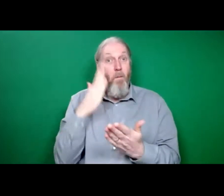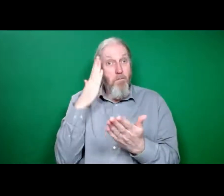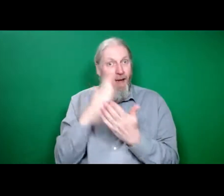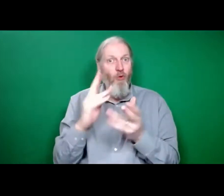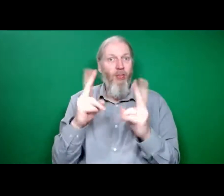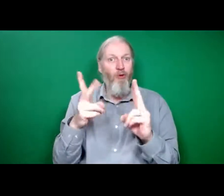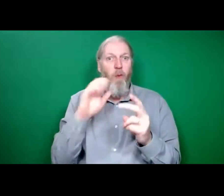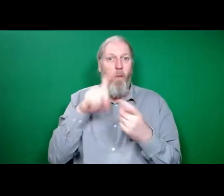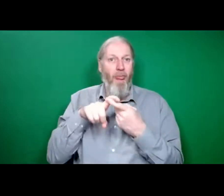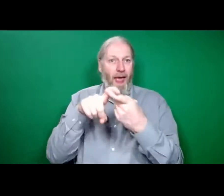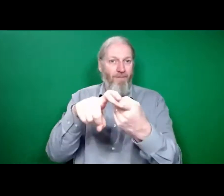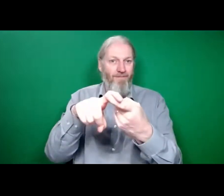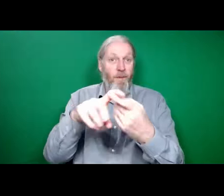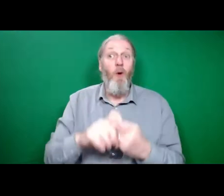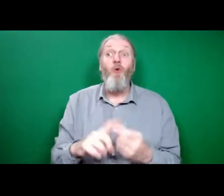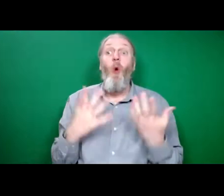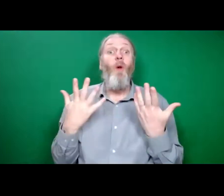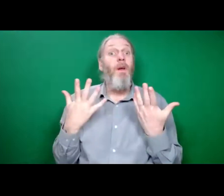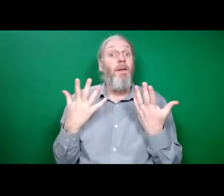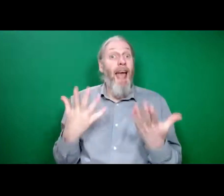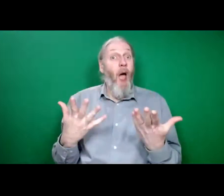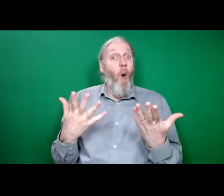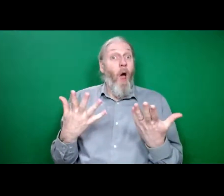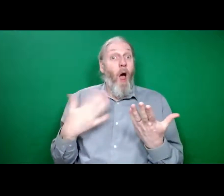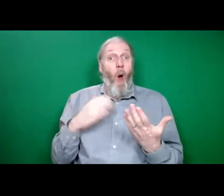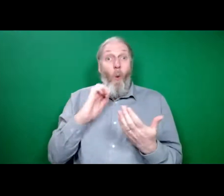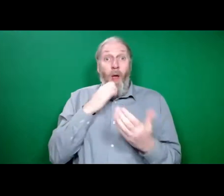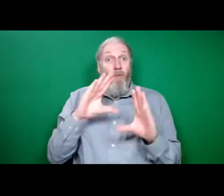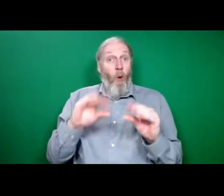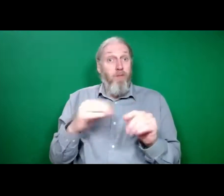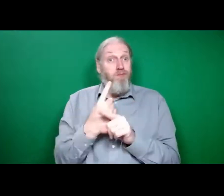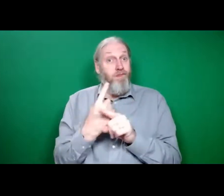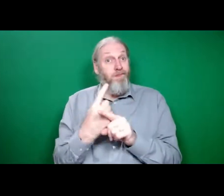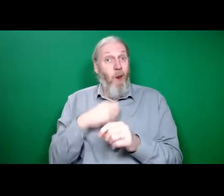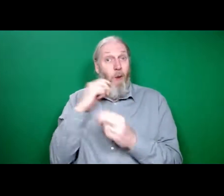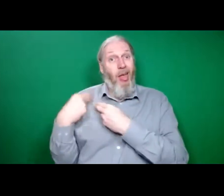consultant. I will hand over to Hazel in a minute. Just to note